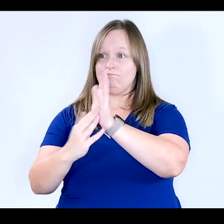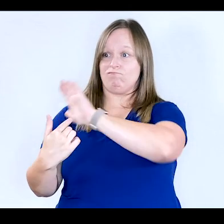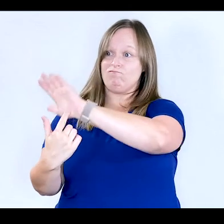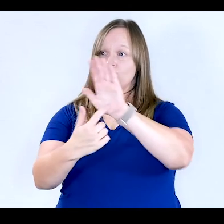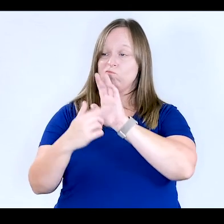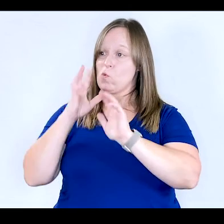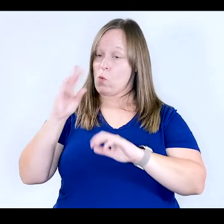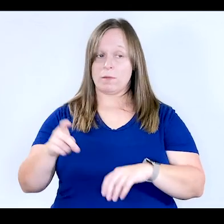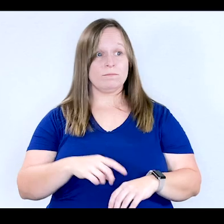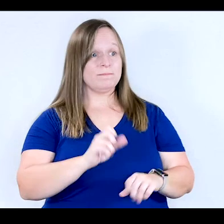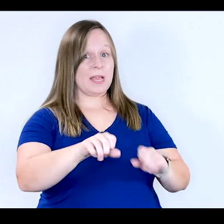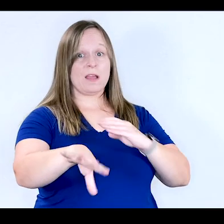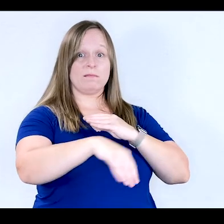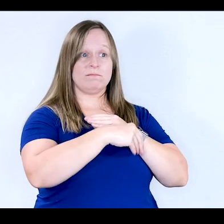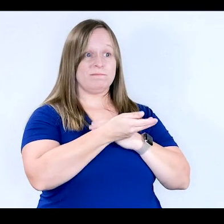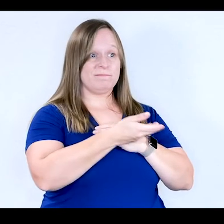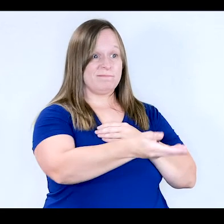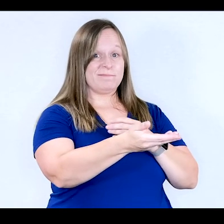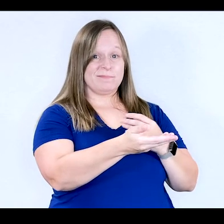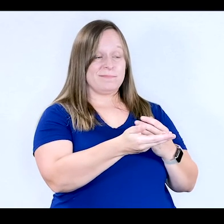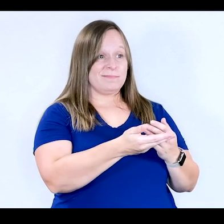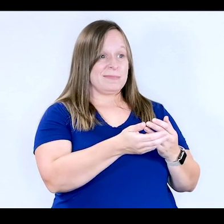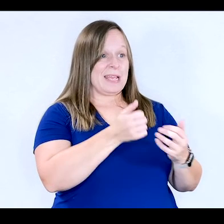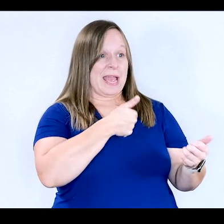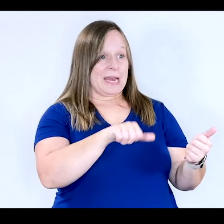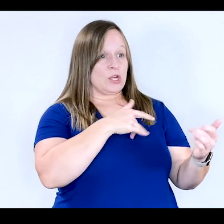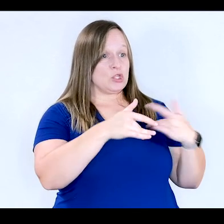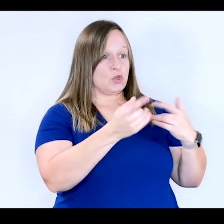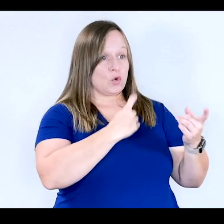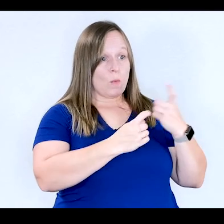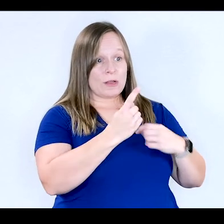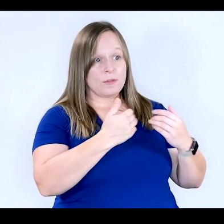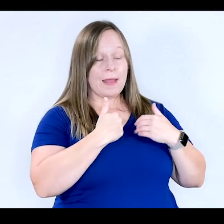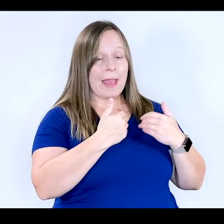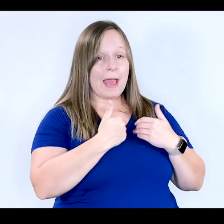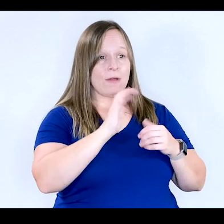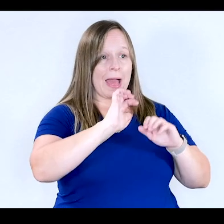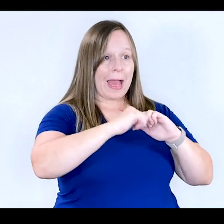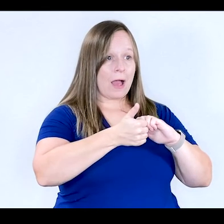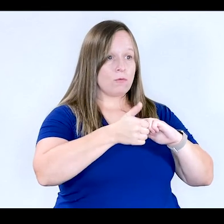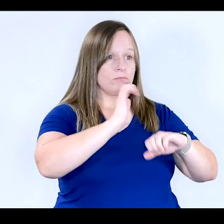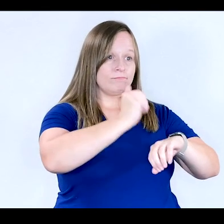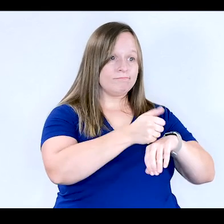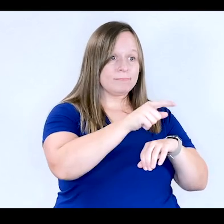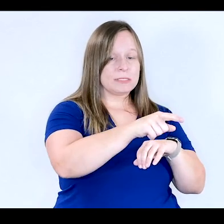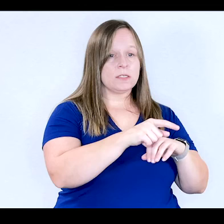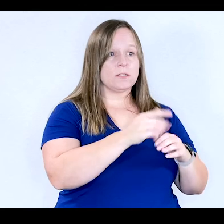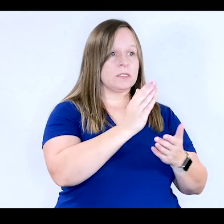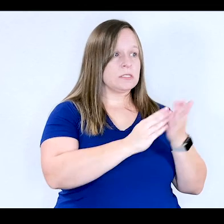And in addition, I would say we'll invite you to get back to us with any concerns or questions you have about how to implement it. There are some of us that